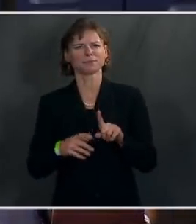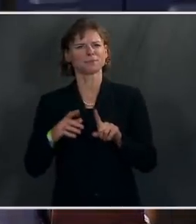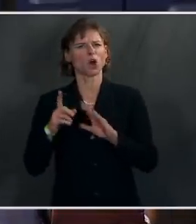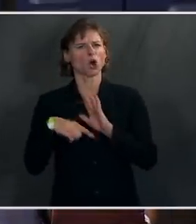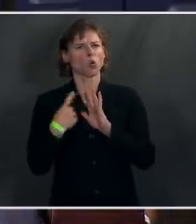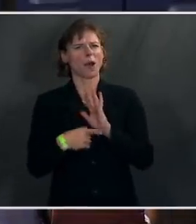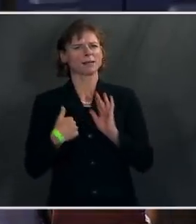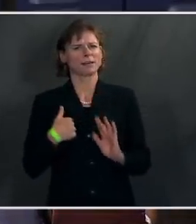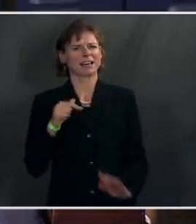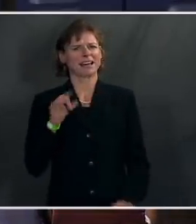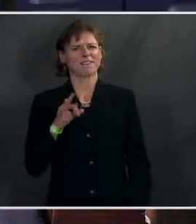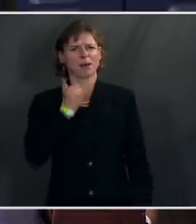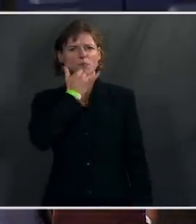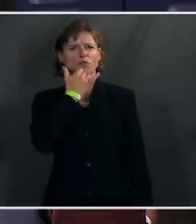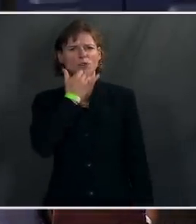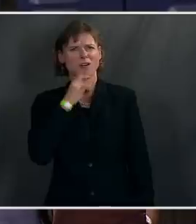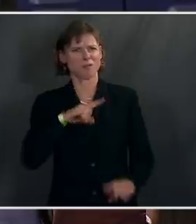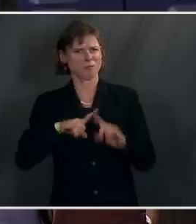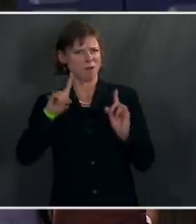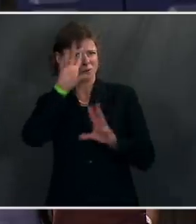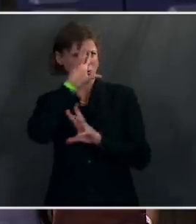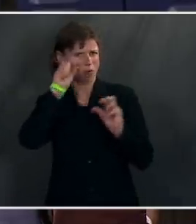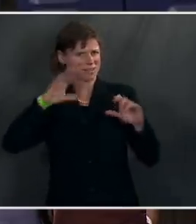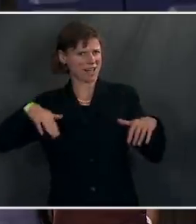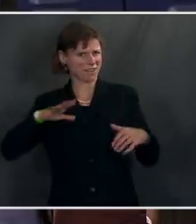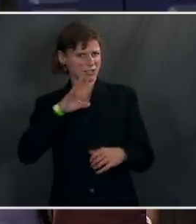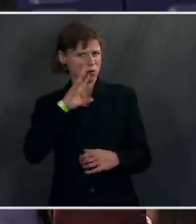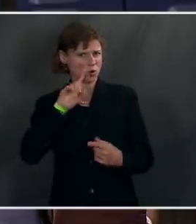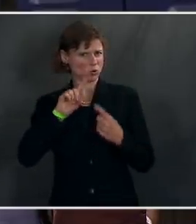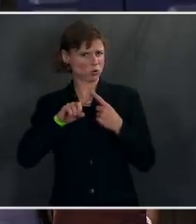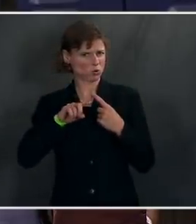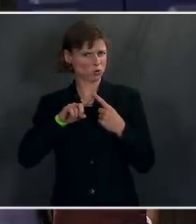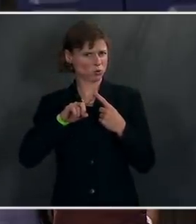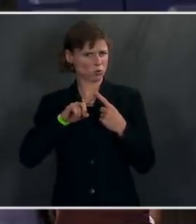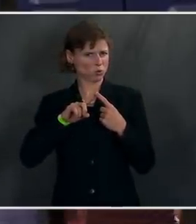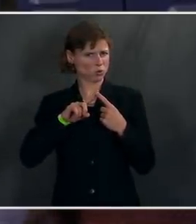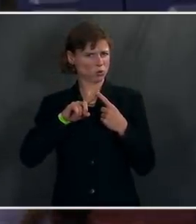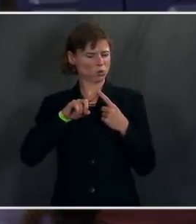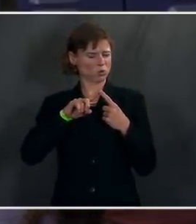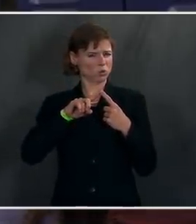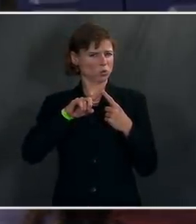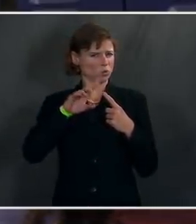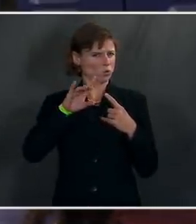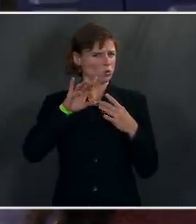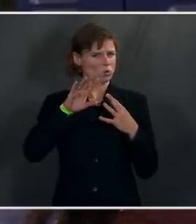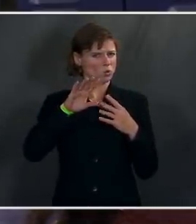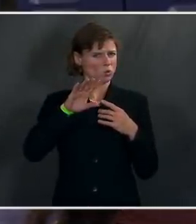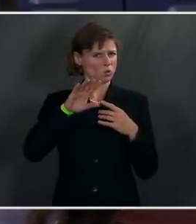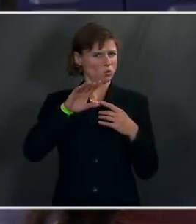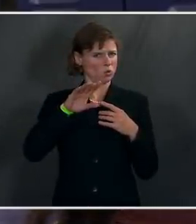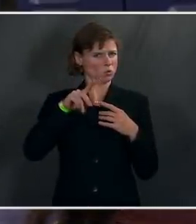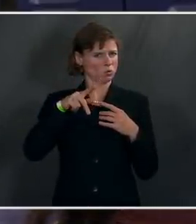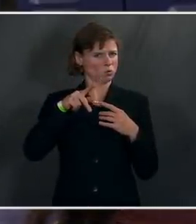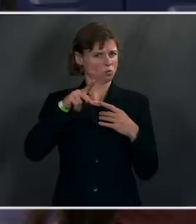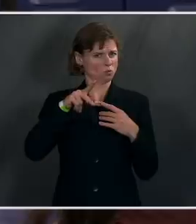but the President hasn't spoken yet with Prime Minister Netanyahu. He's an ally. Is that not surprising?